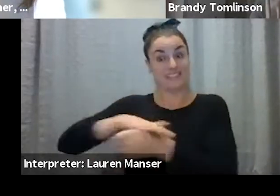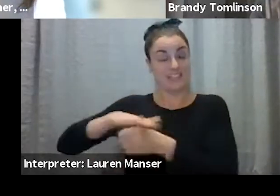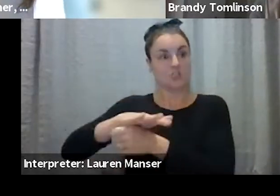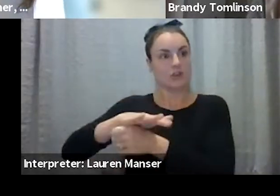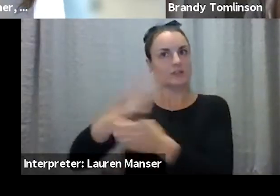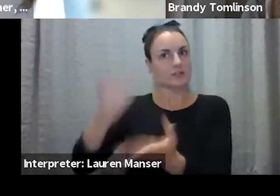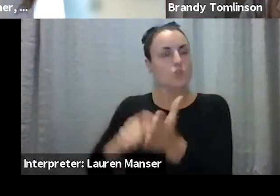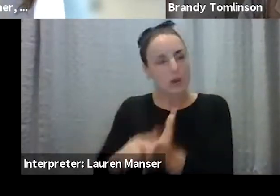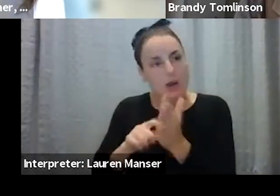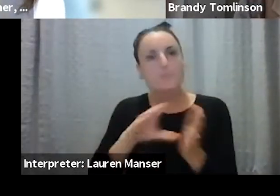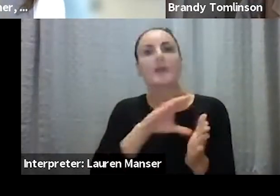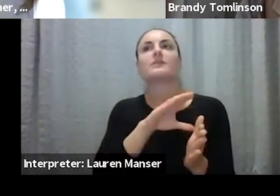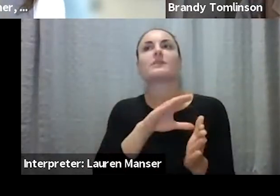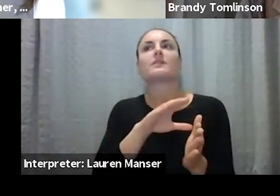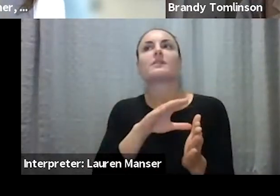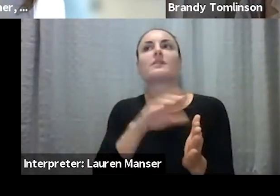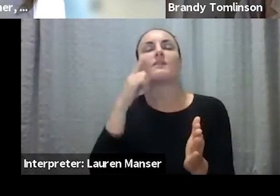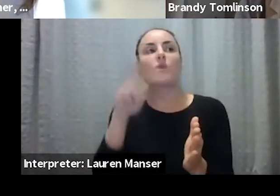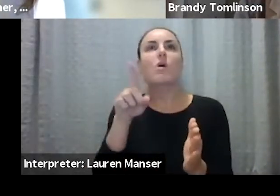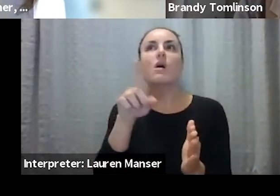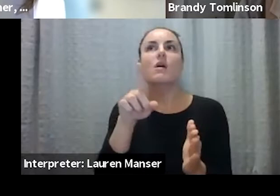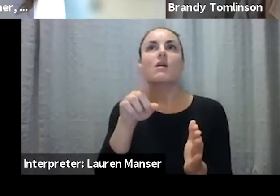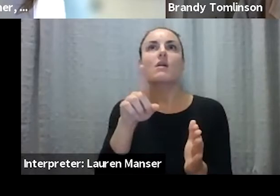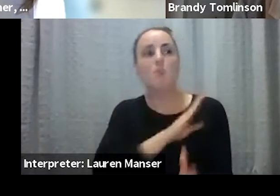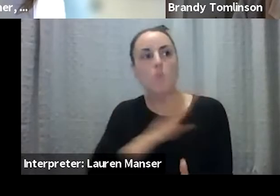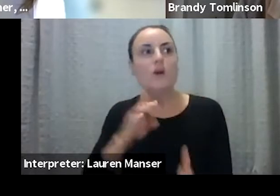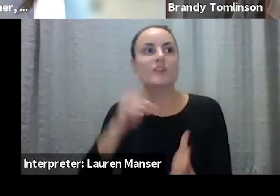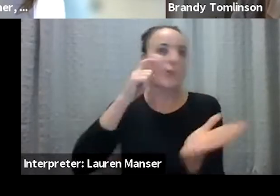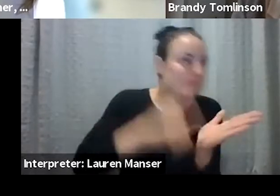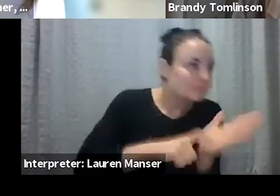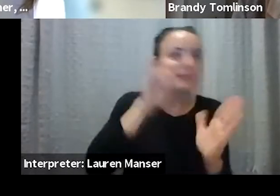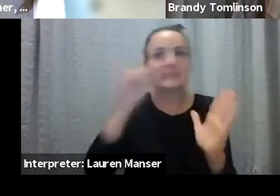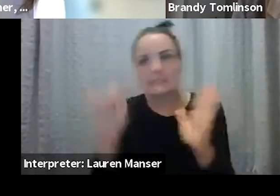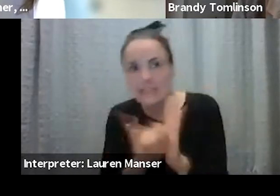and locate students with disability, and ensuring that they're receiving special education services.